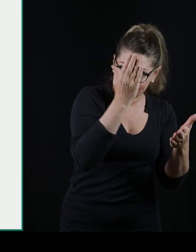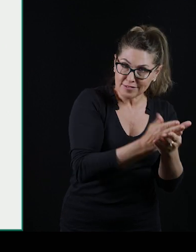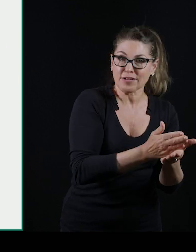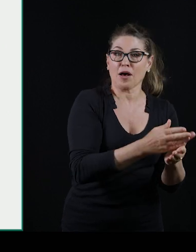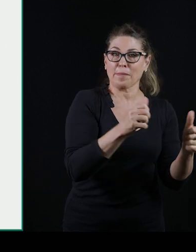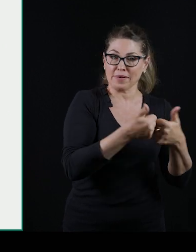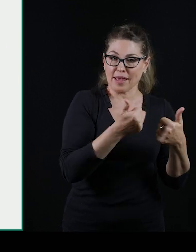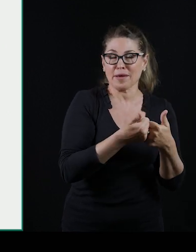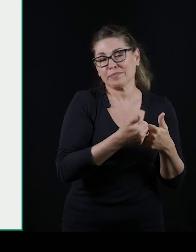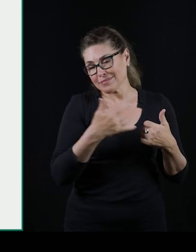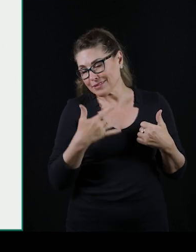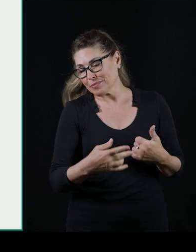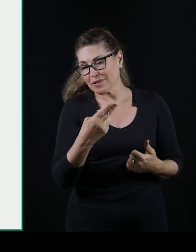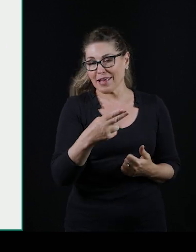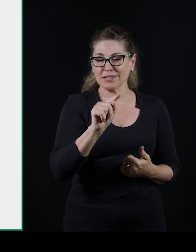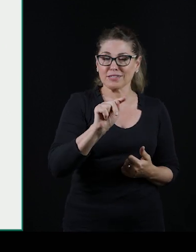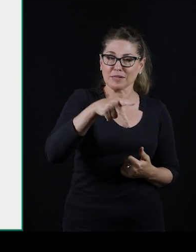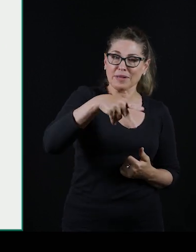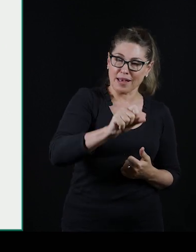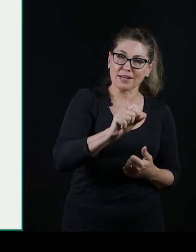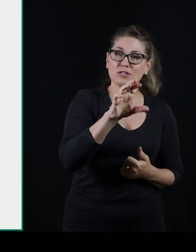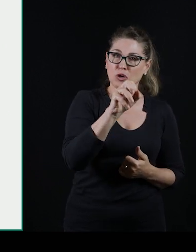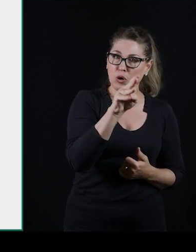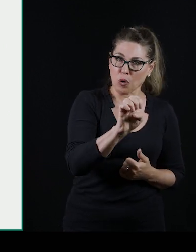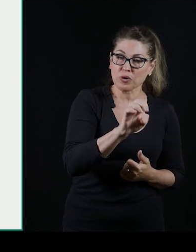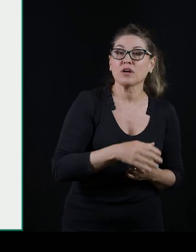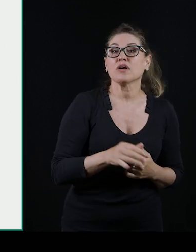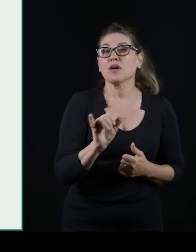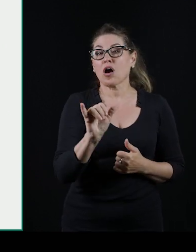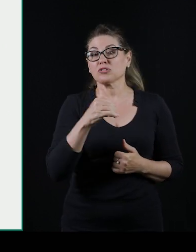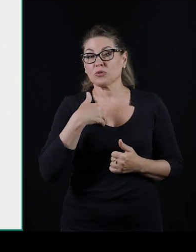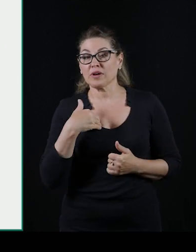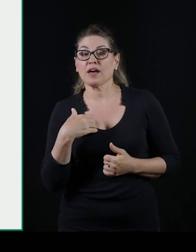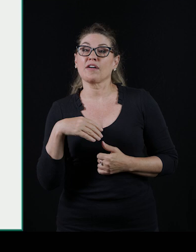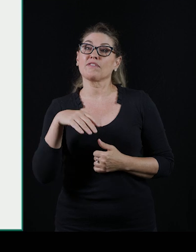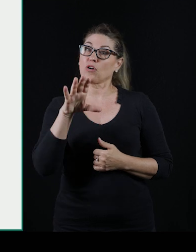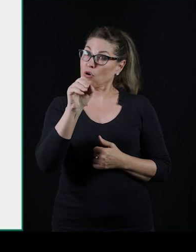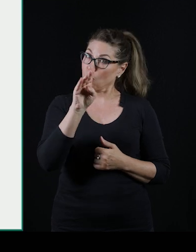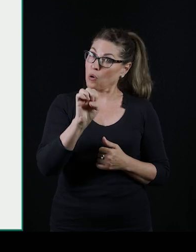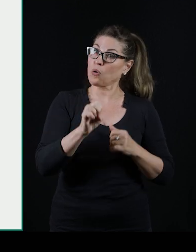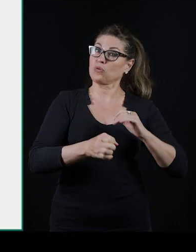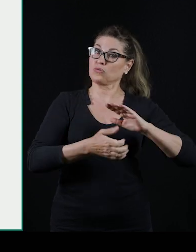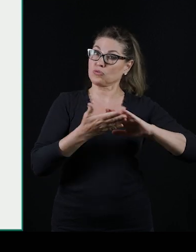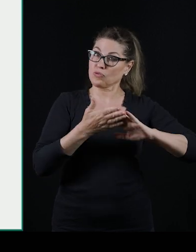And this is your typical HTTP request handling code. Additionally, we have code to manage the machines